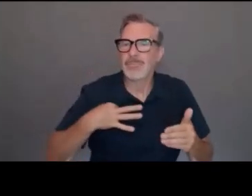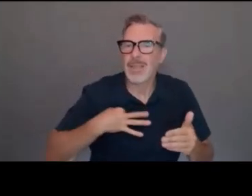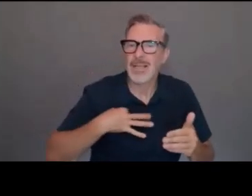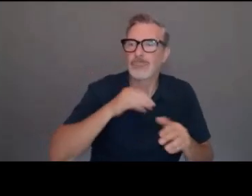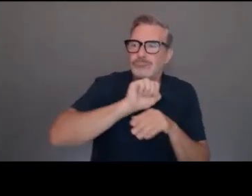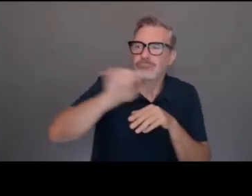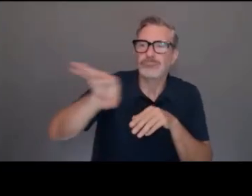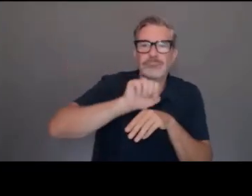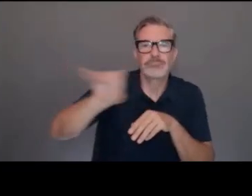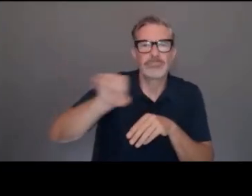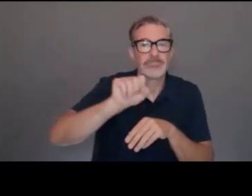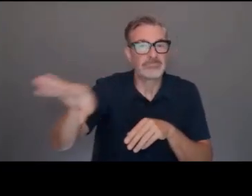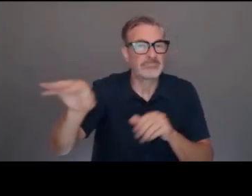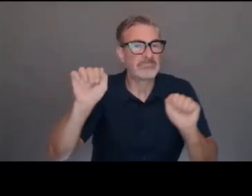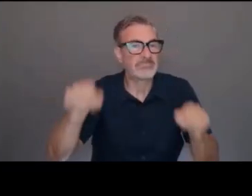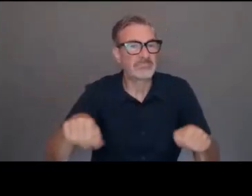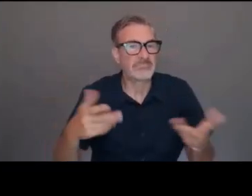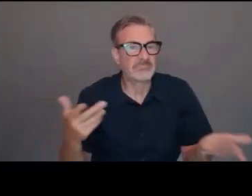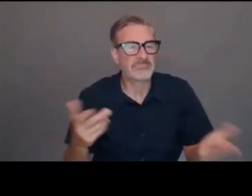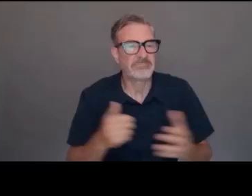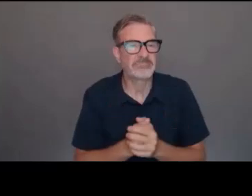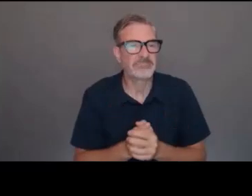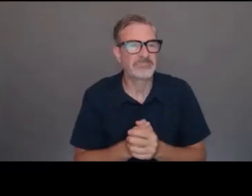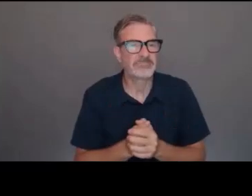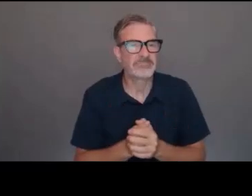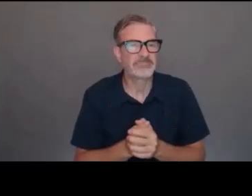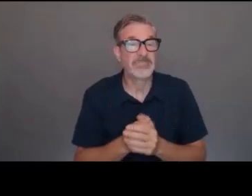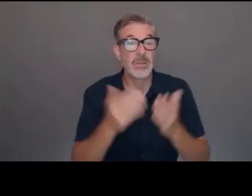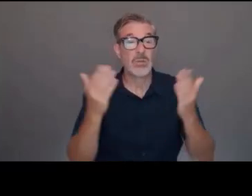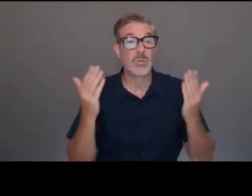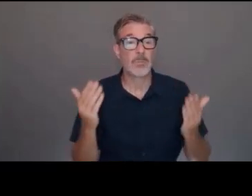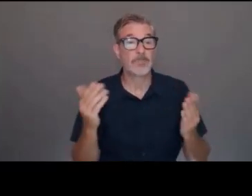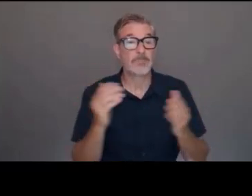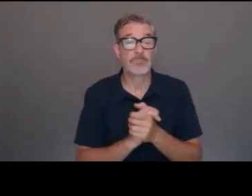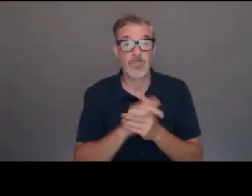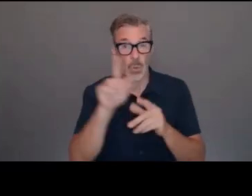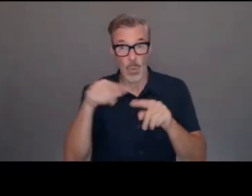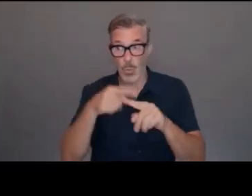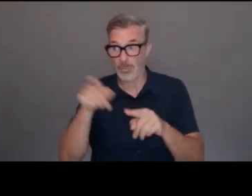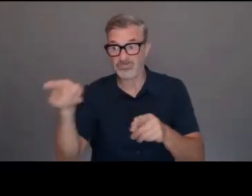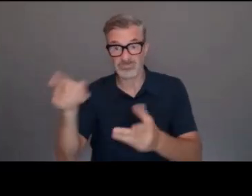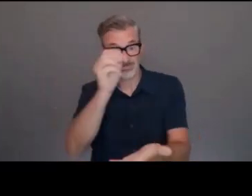So, Notification of Results. So, what does it mean to be awarded, you know, "Funding Awarded," "Funding Not